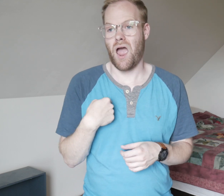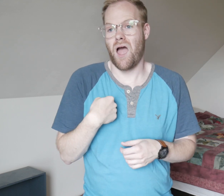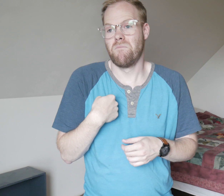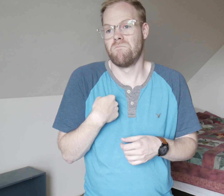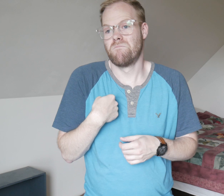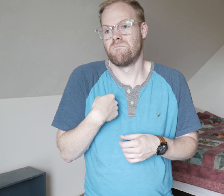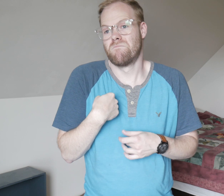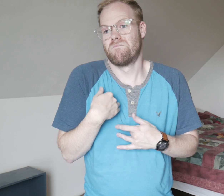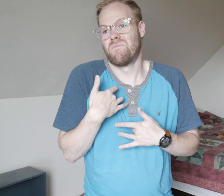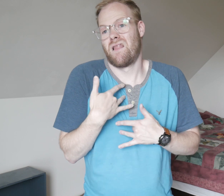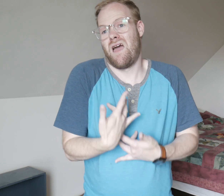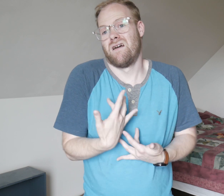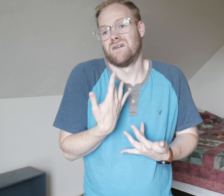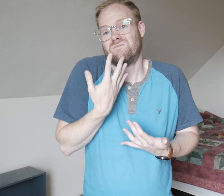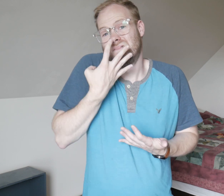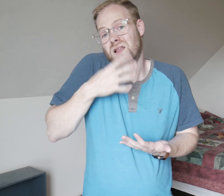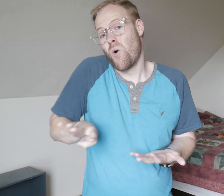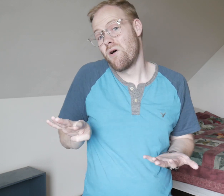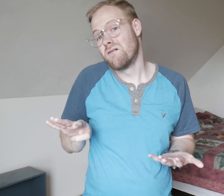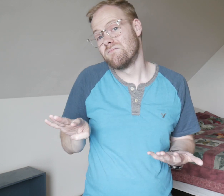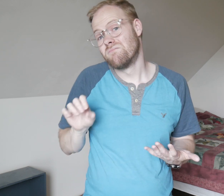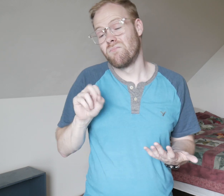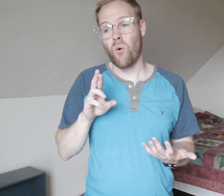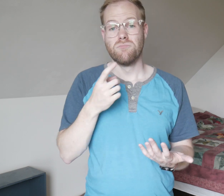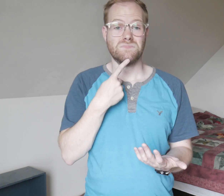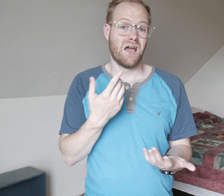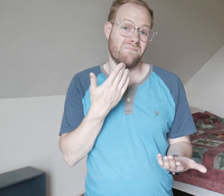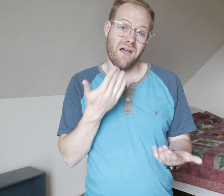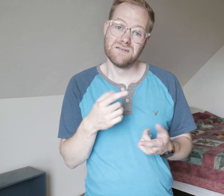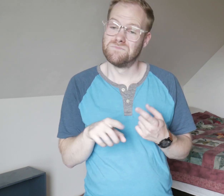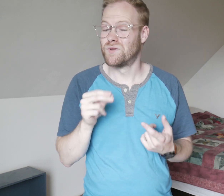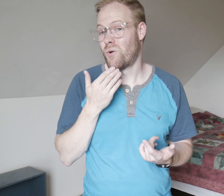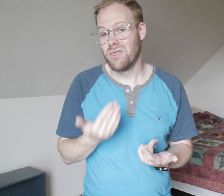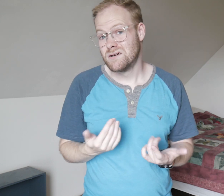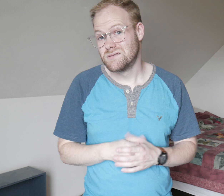I'm inclined to ignore it or say thanks, but no thanks.